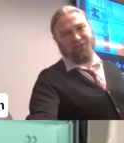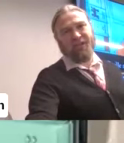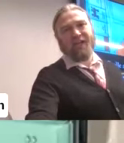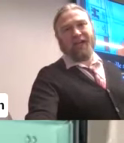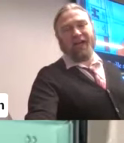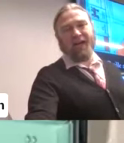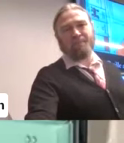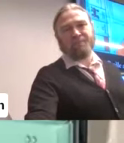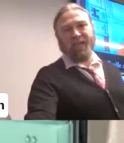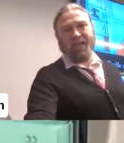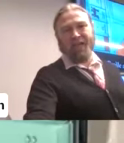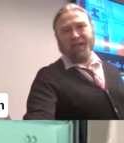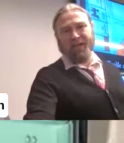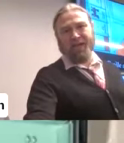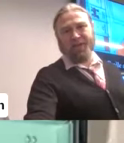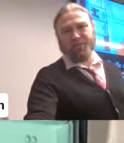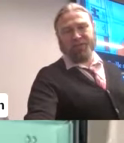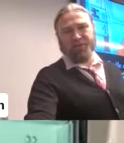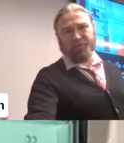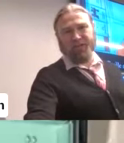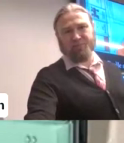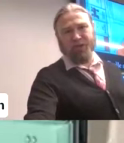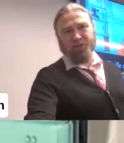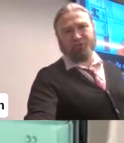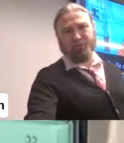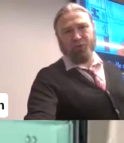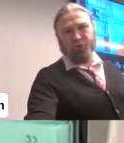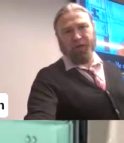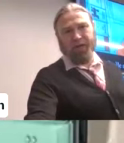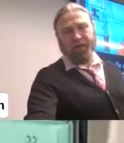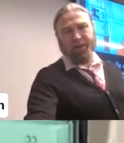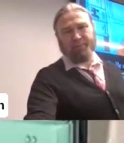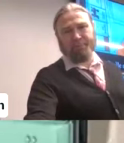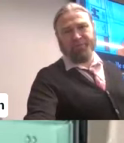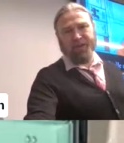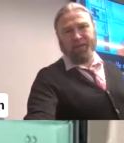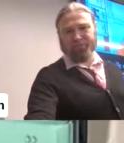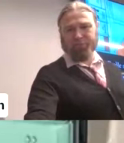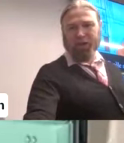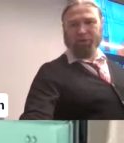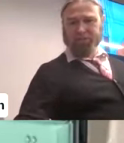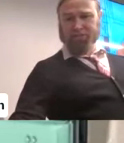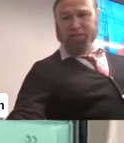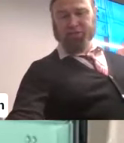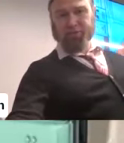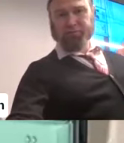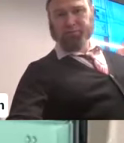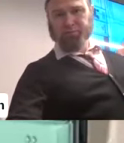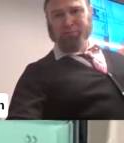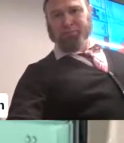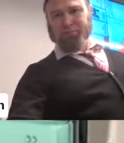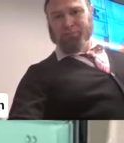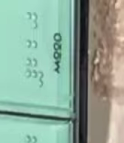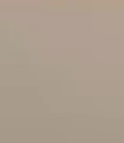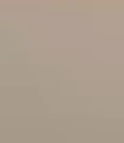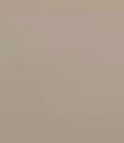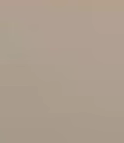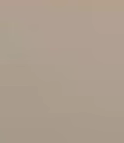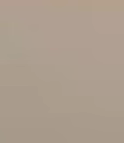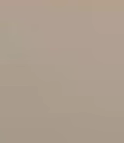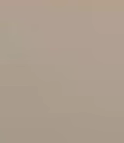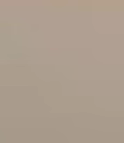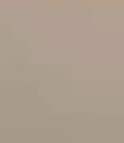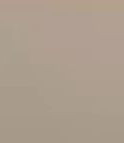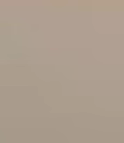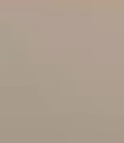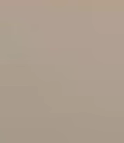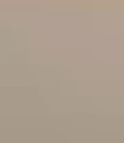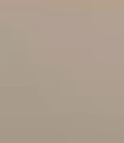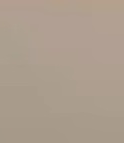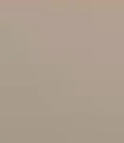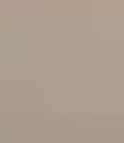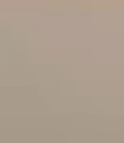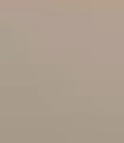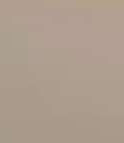That's part of the recent for the markup.